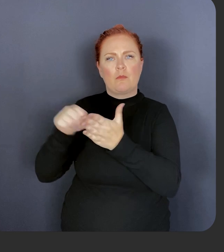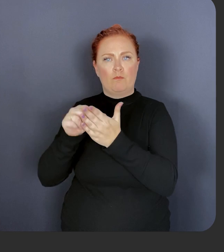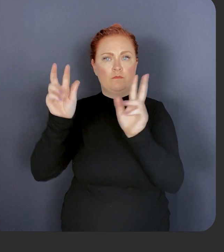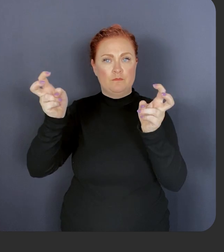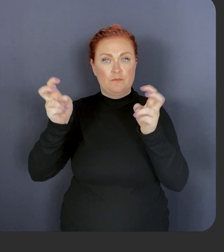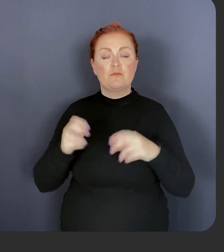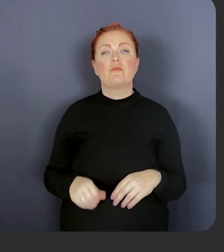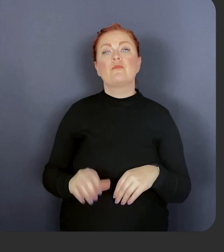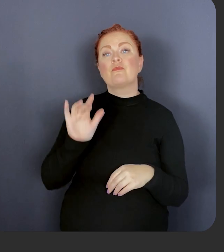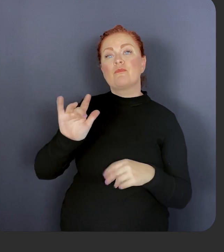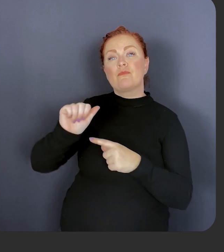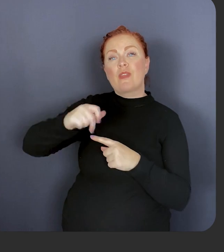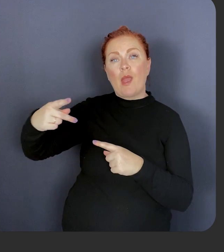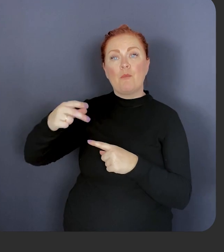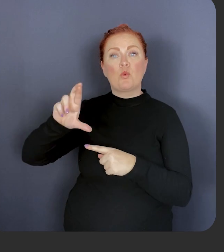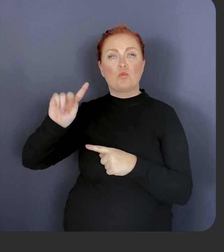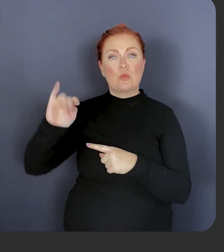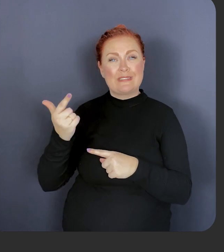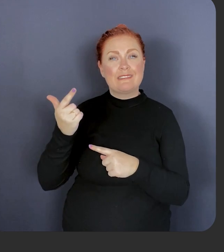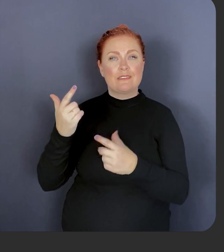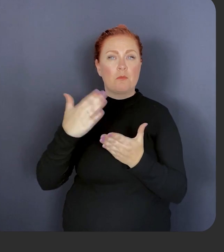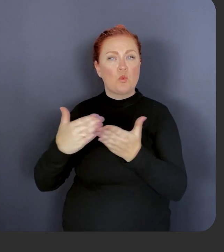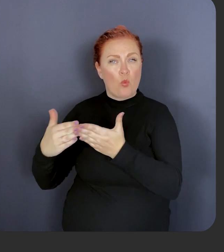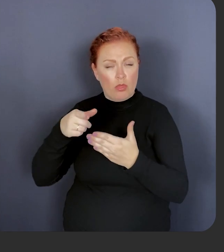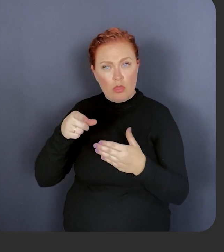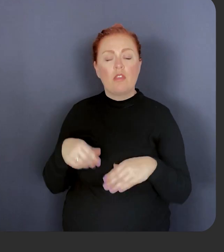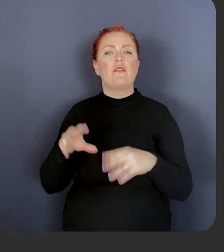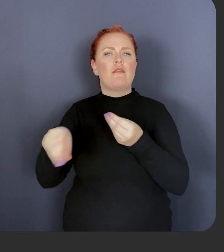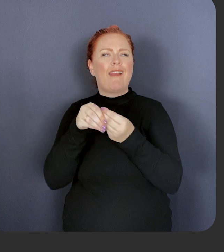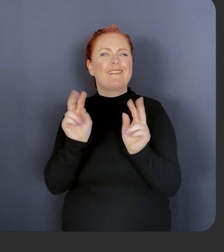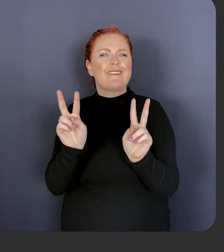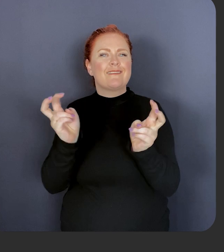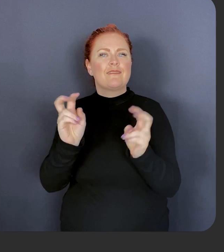we're going to go into our app-routing module, and we're going to add this title property.